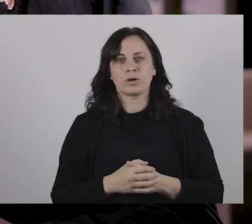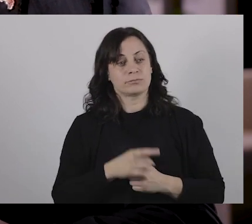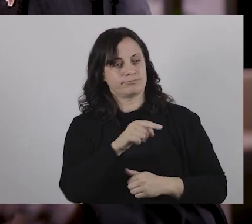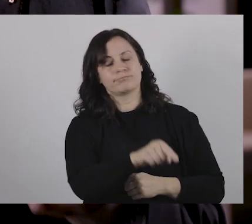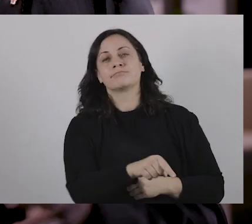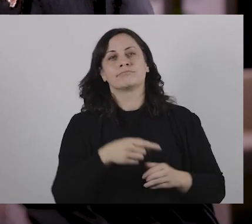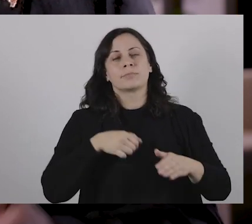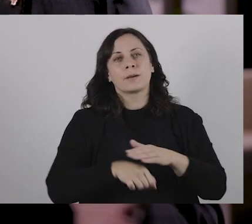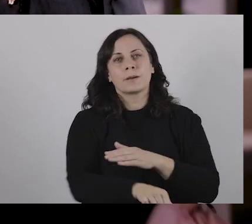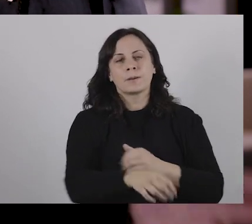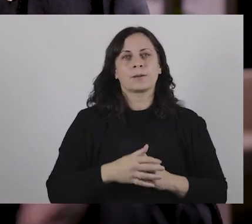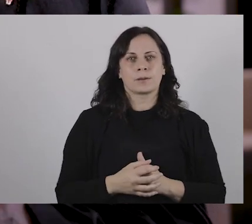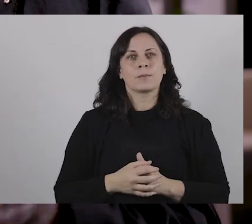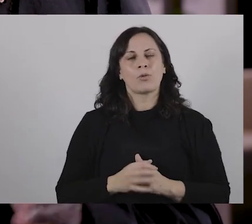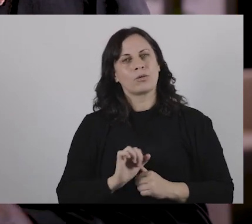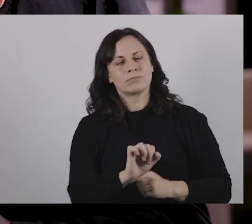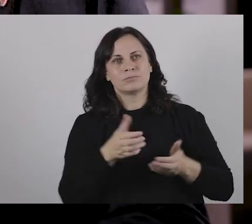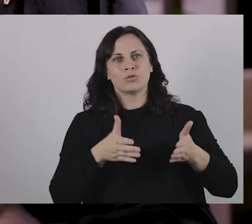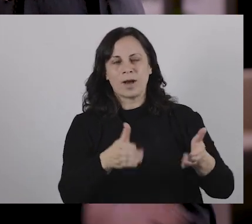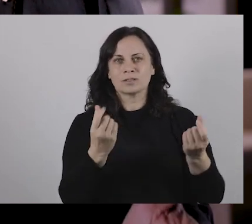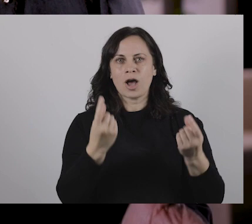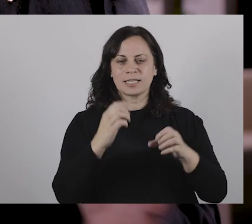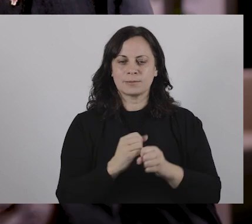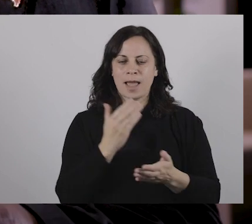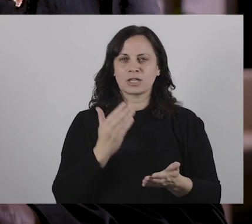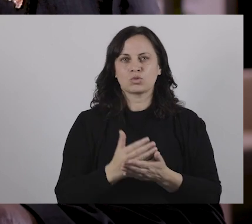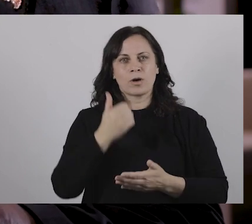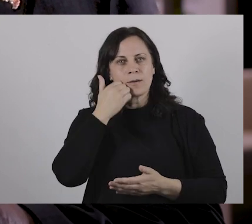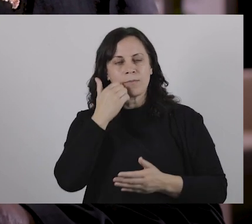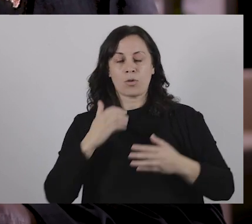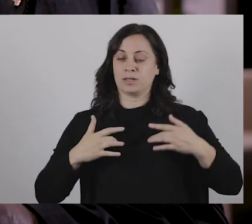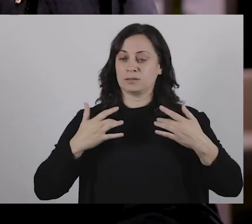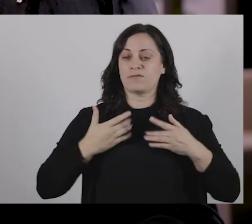those sorts of initiatives to ensure te reo's survival within Māori communities.